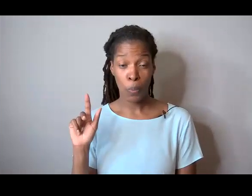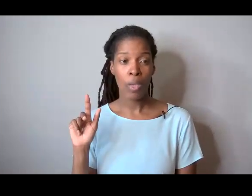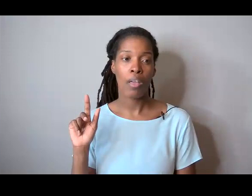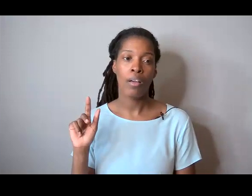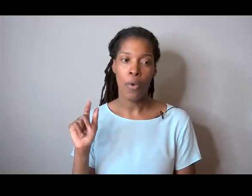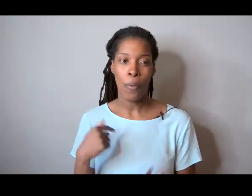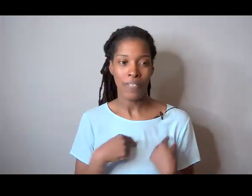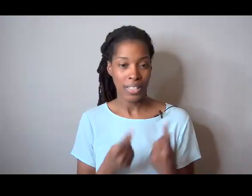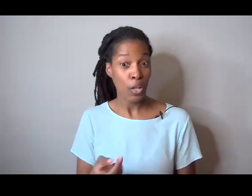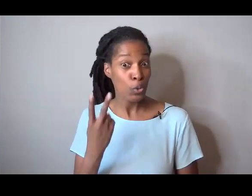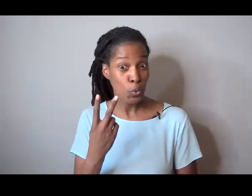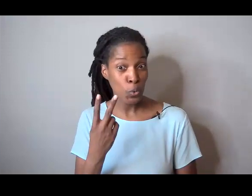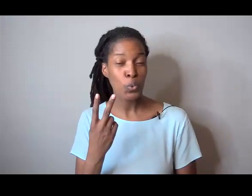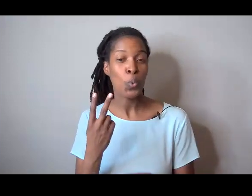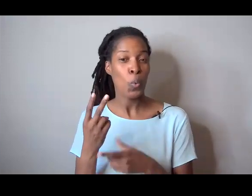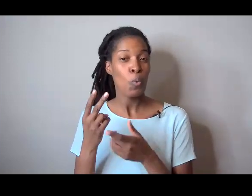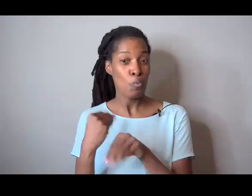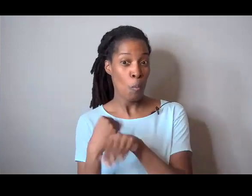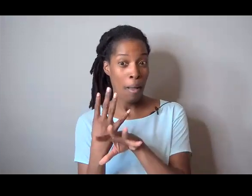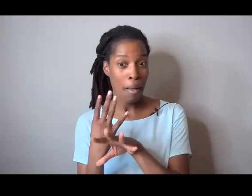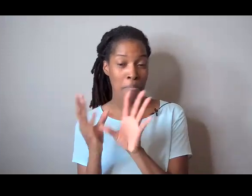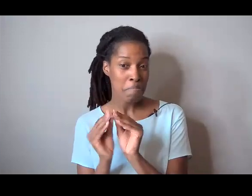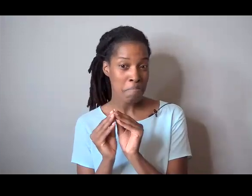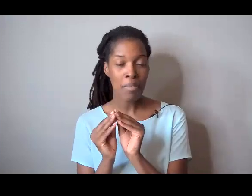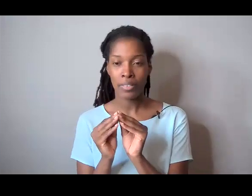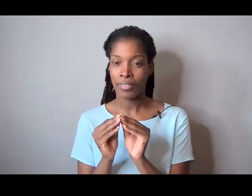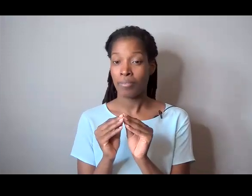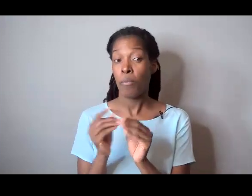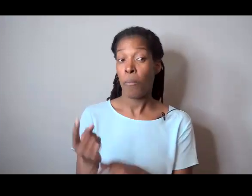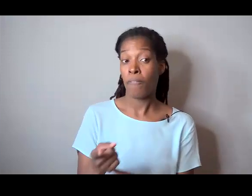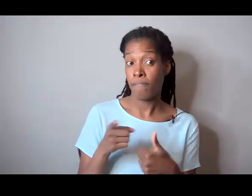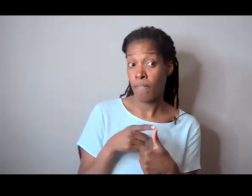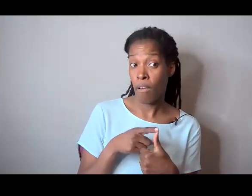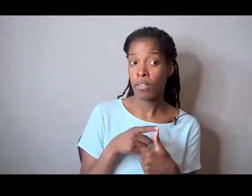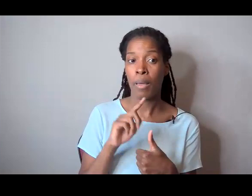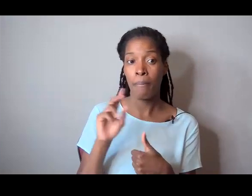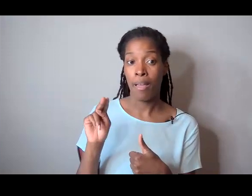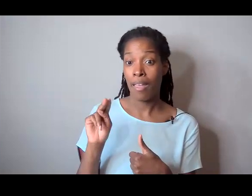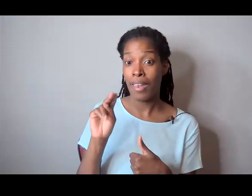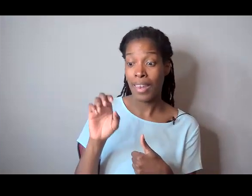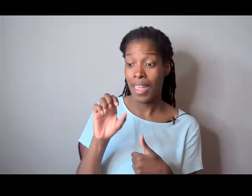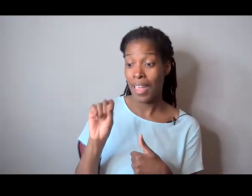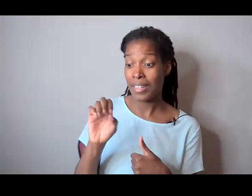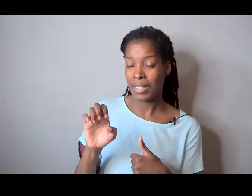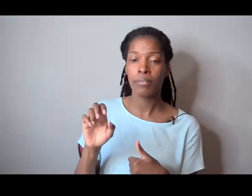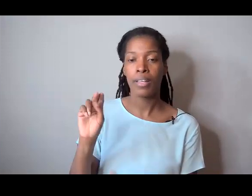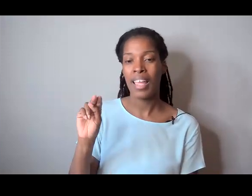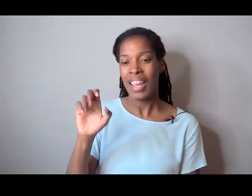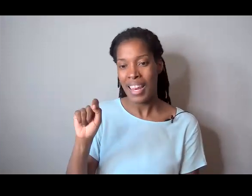We're done one that was about the fact of net earnings from self-employment on SSI